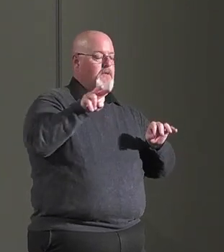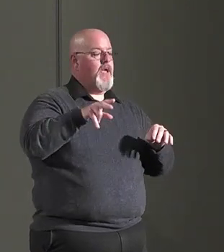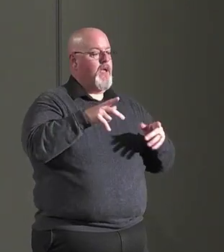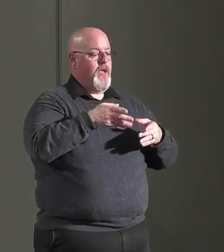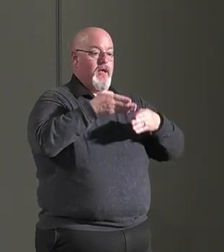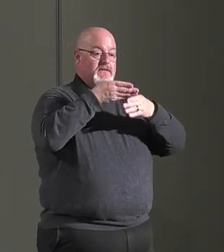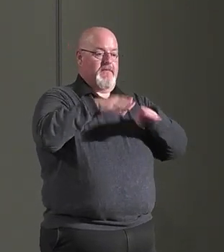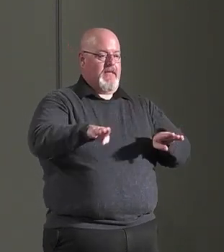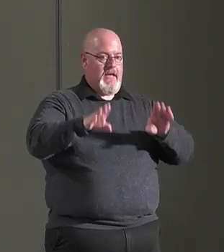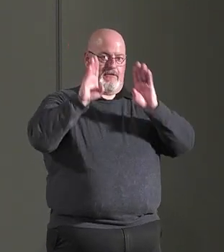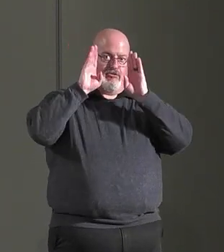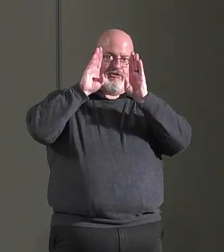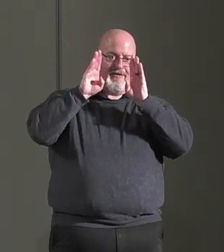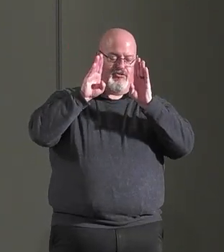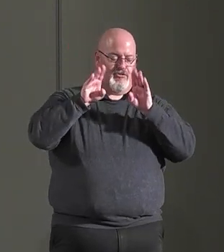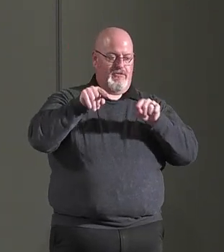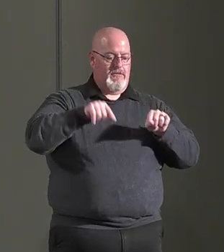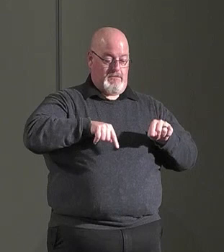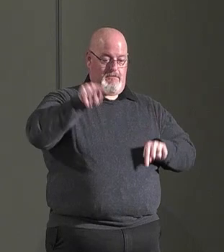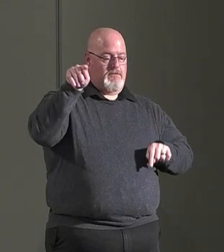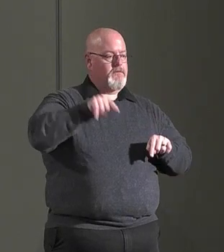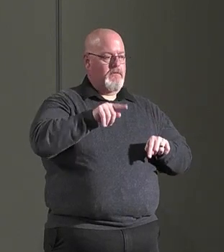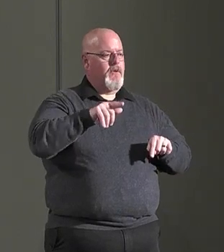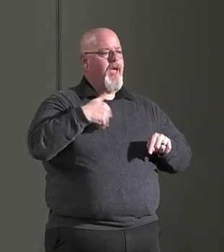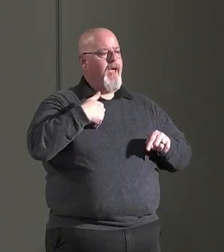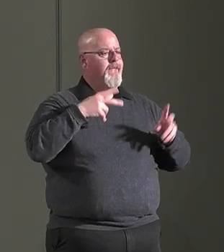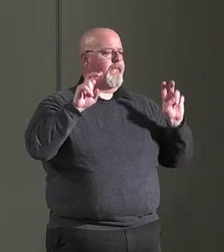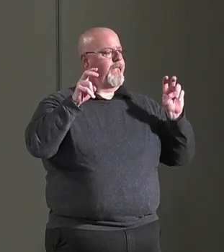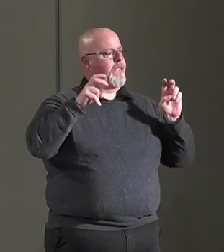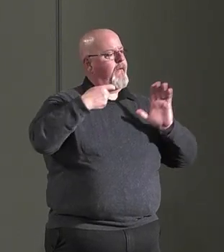that attention often has certain cost attached to it.